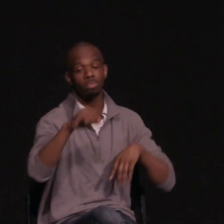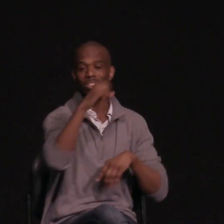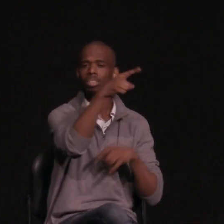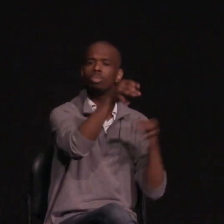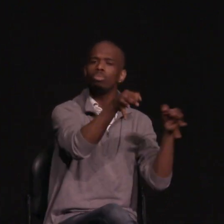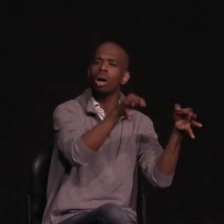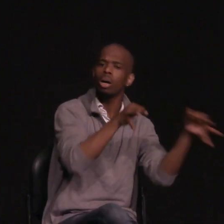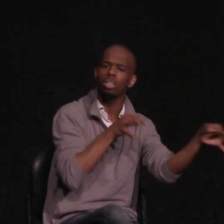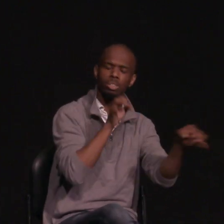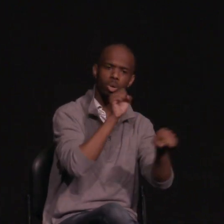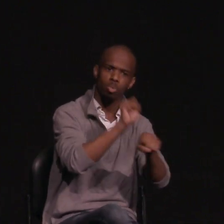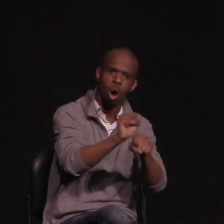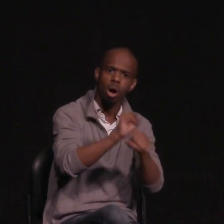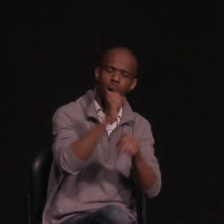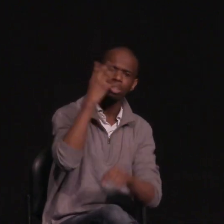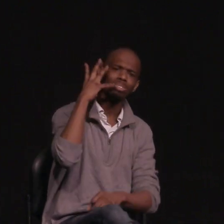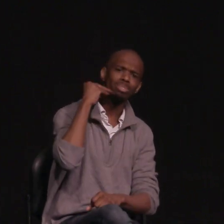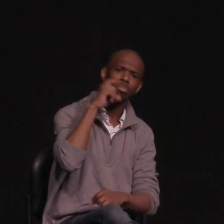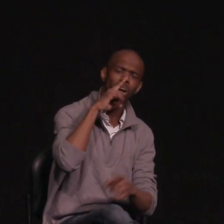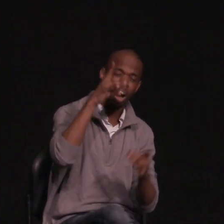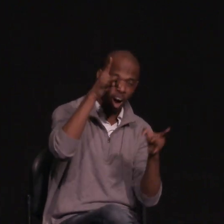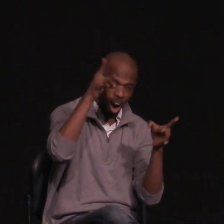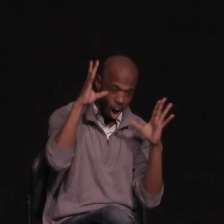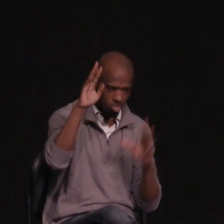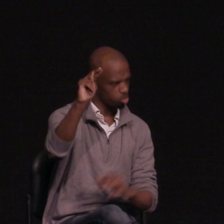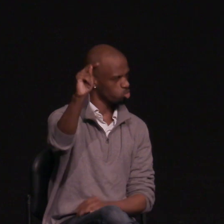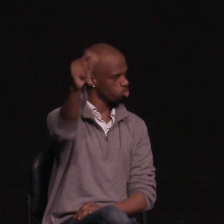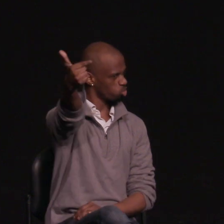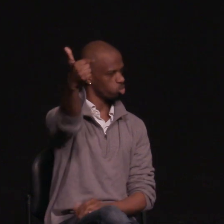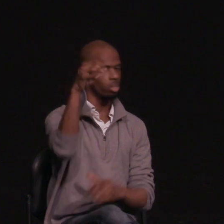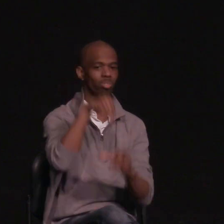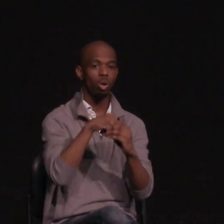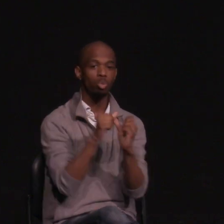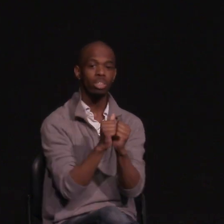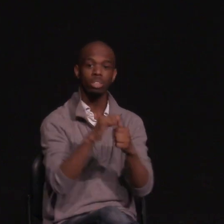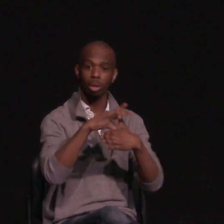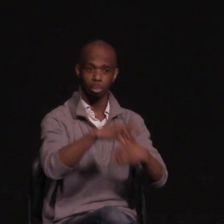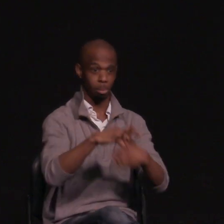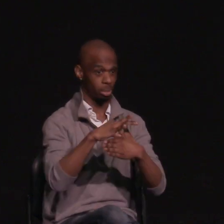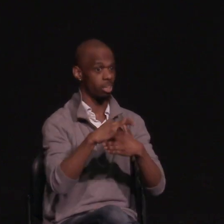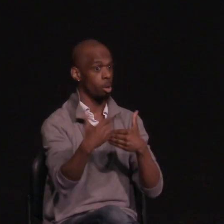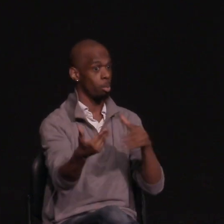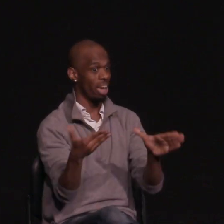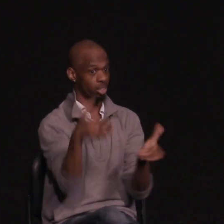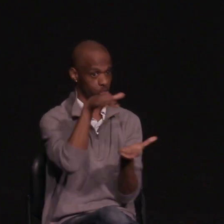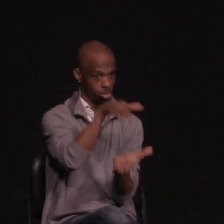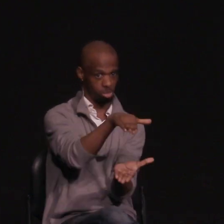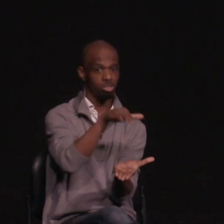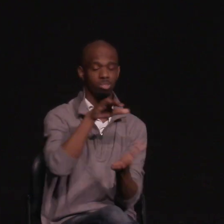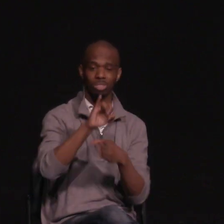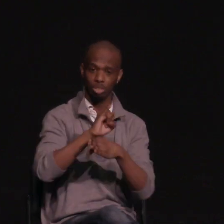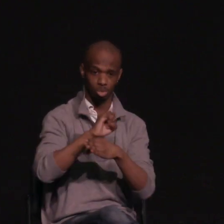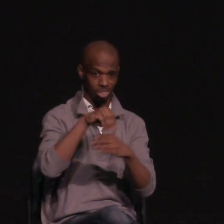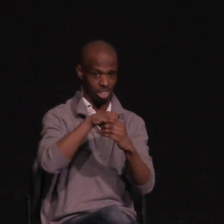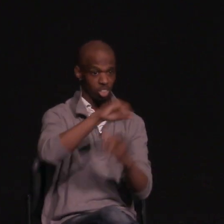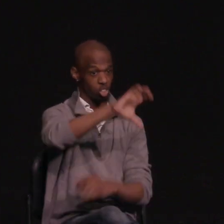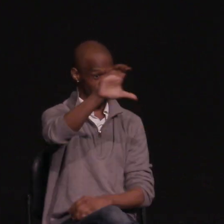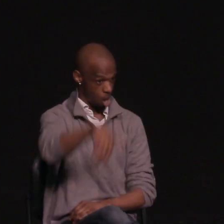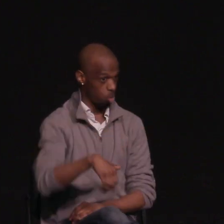conditions and unsanitary state of the meatpacking industry in Chicago. So it was not a scholarly monograph or a heavy